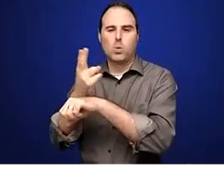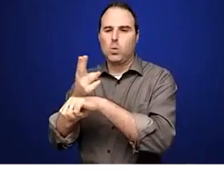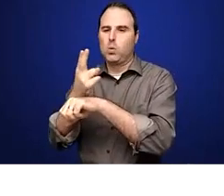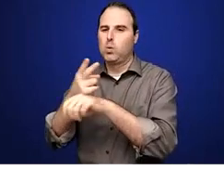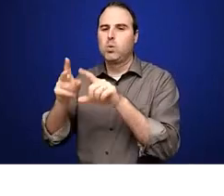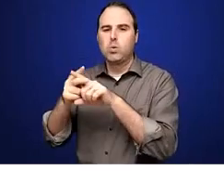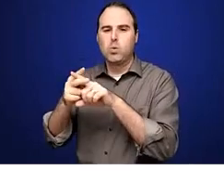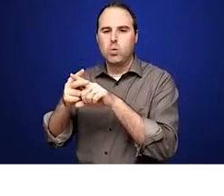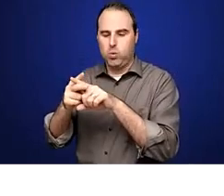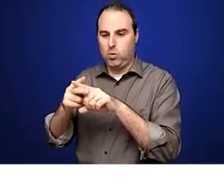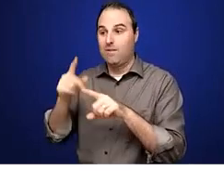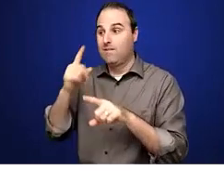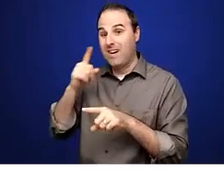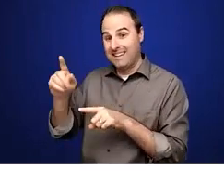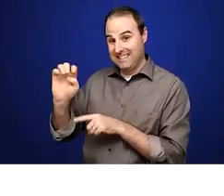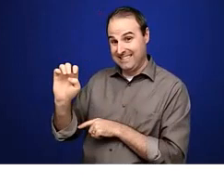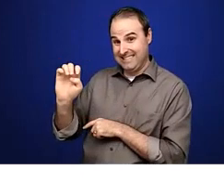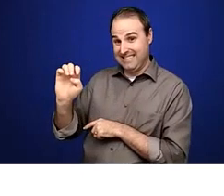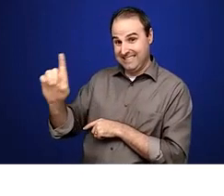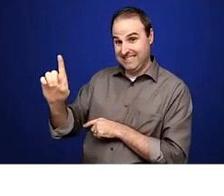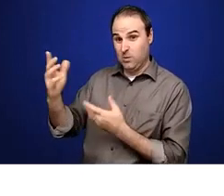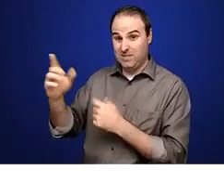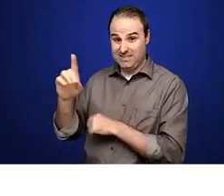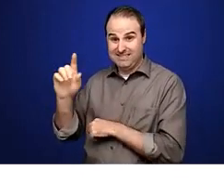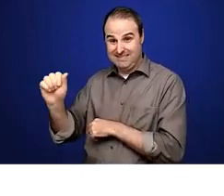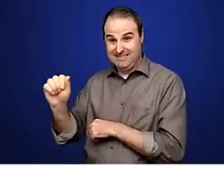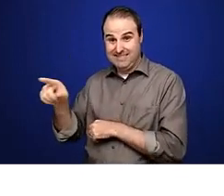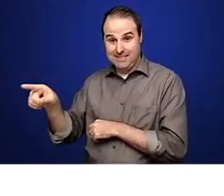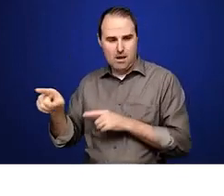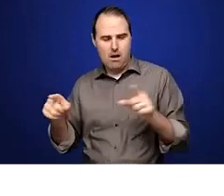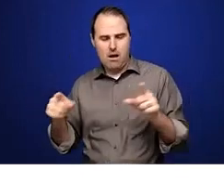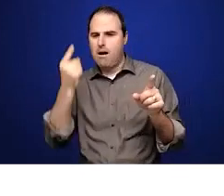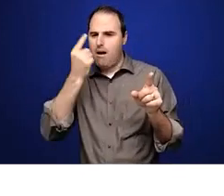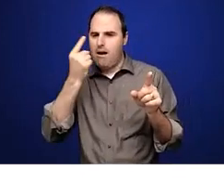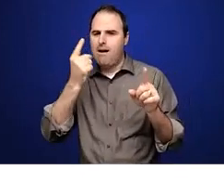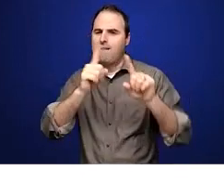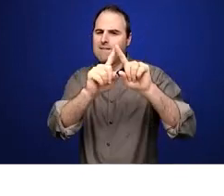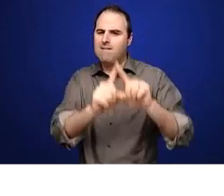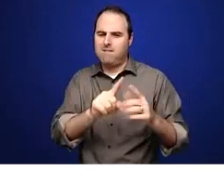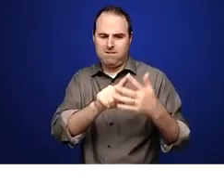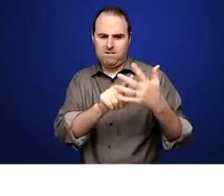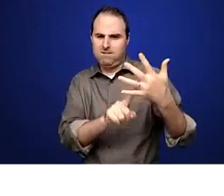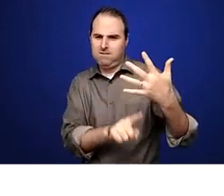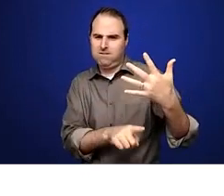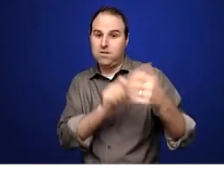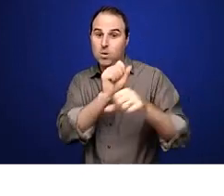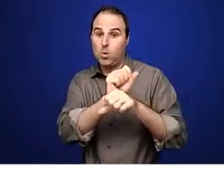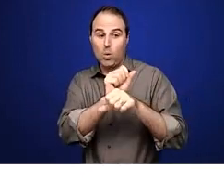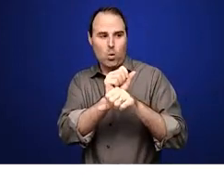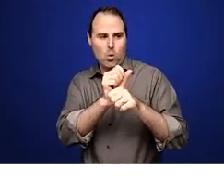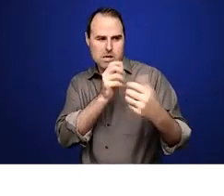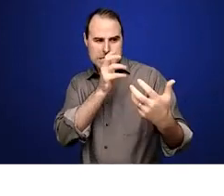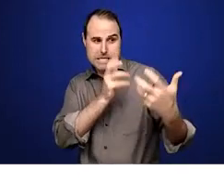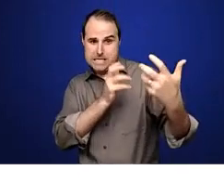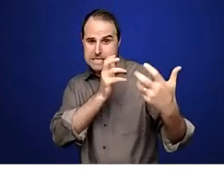with an episodic health condition or disability, including workplace culture and available resources and their personal goals